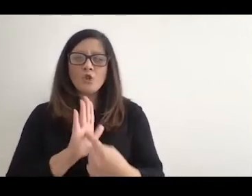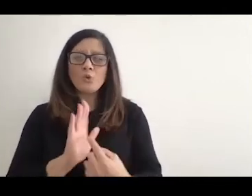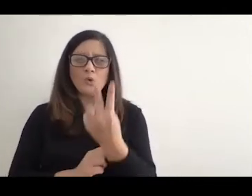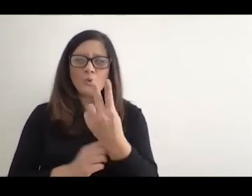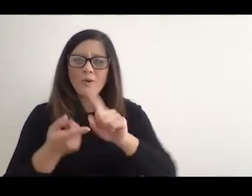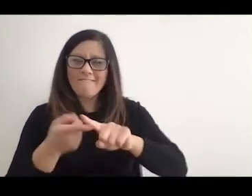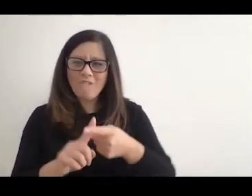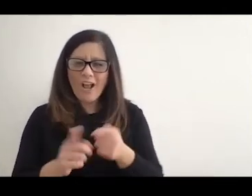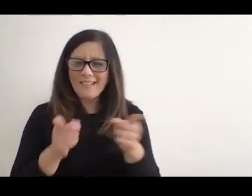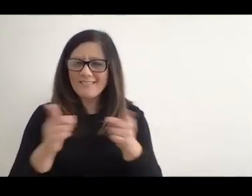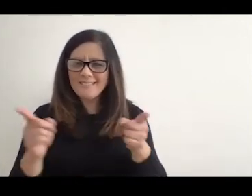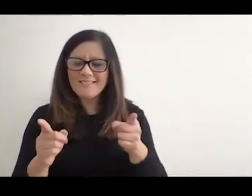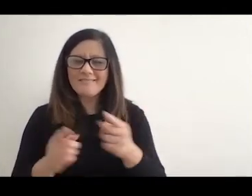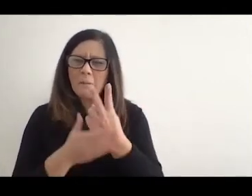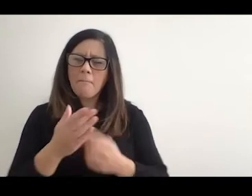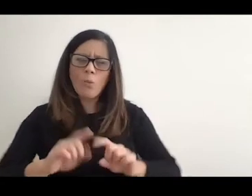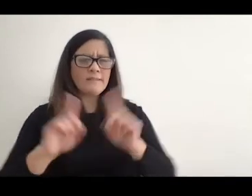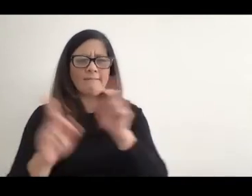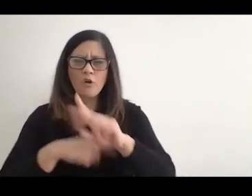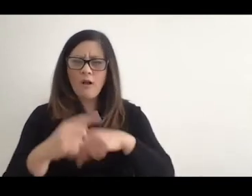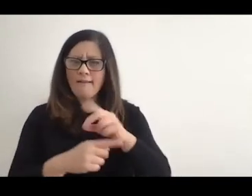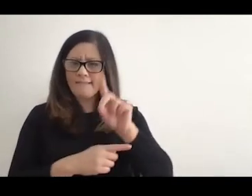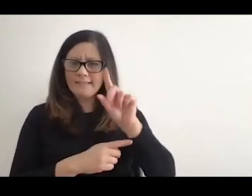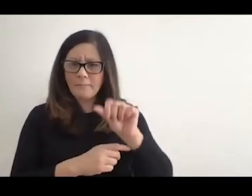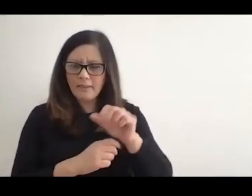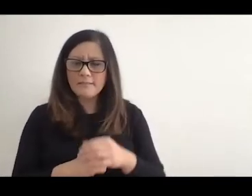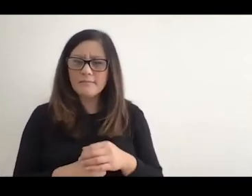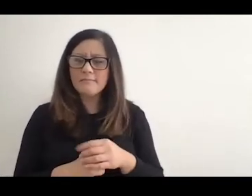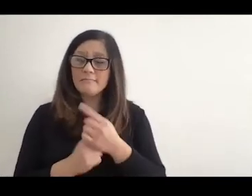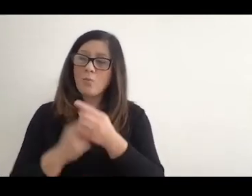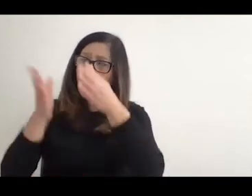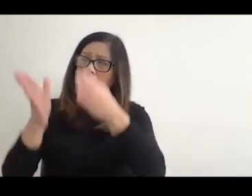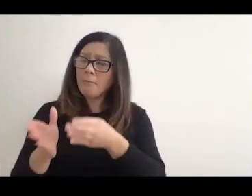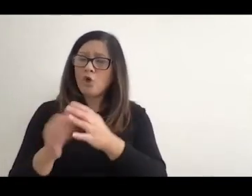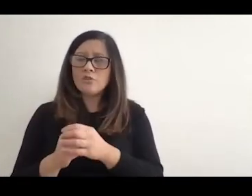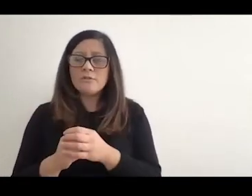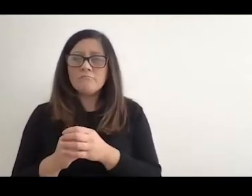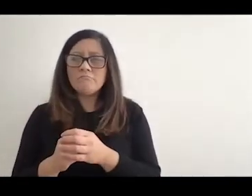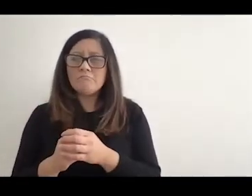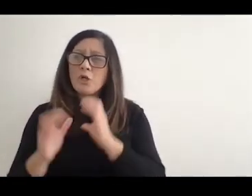both had two different types of disabilities. One was verbal in the way that I'm